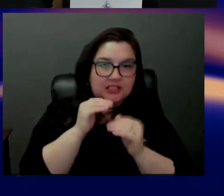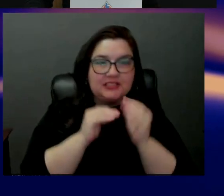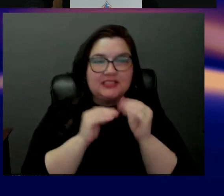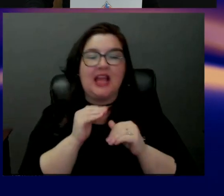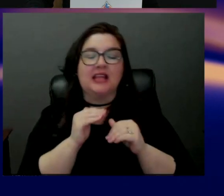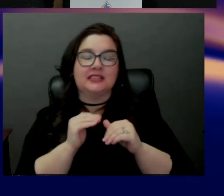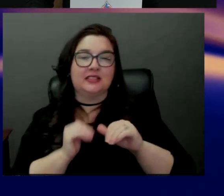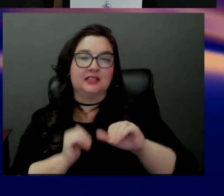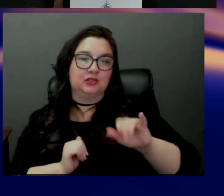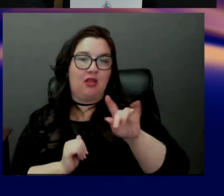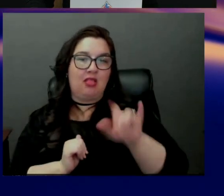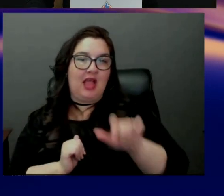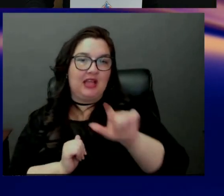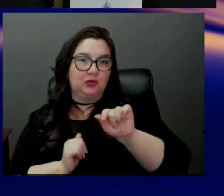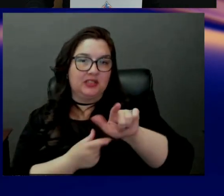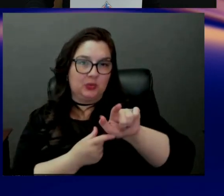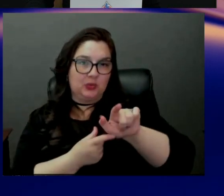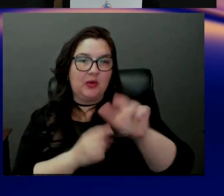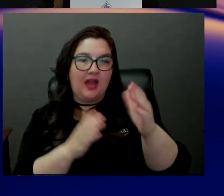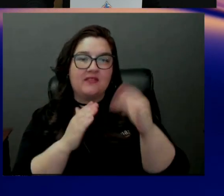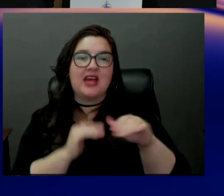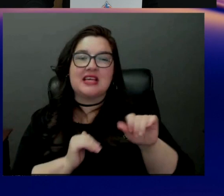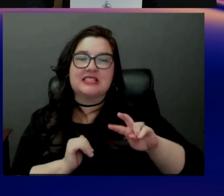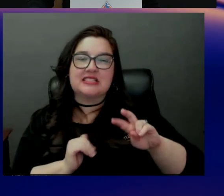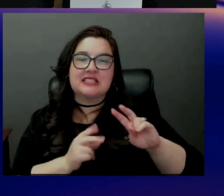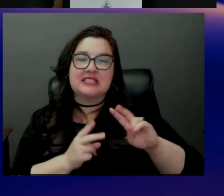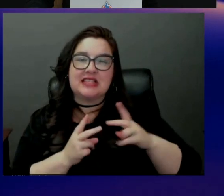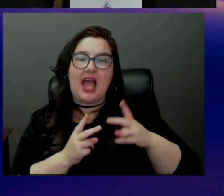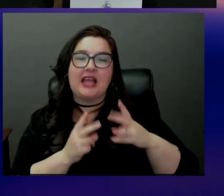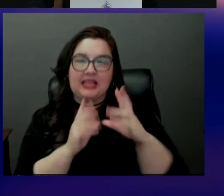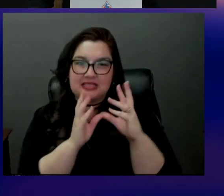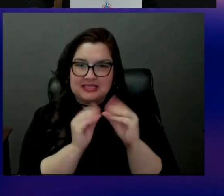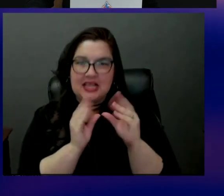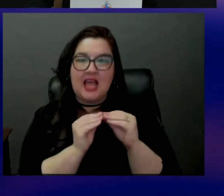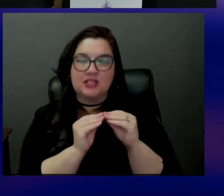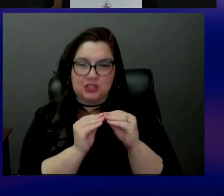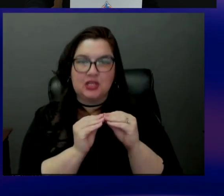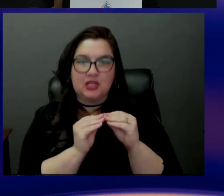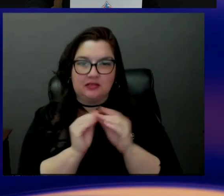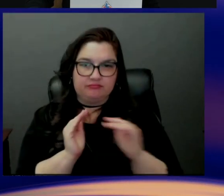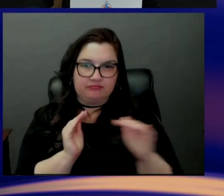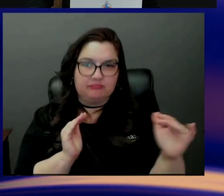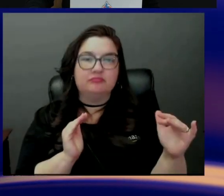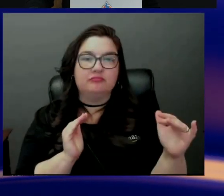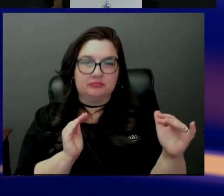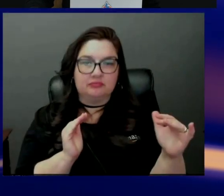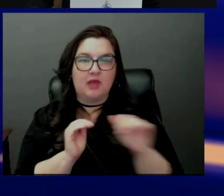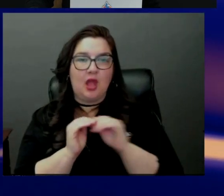And we have a second series or a second session from architecting for October, 2021.